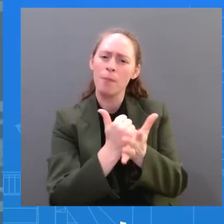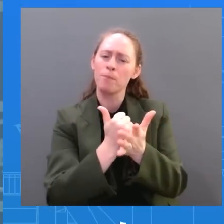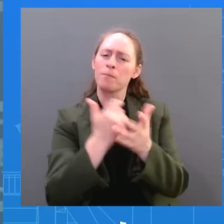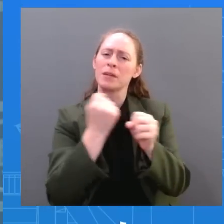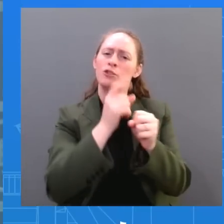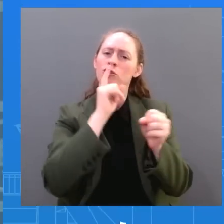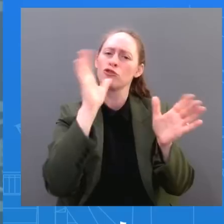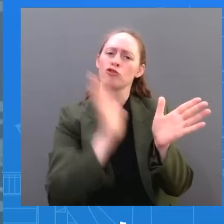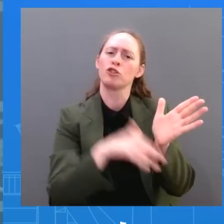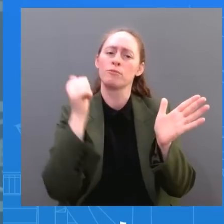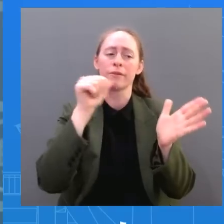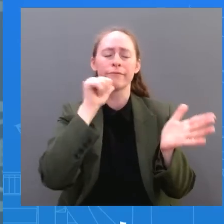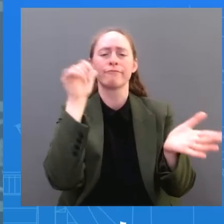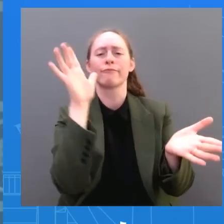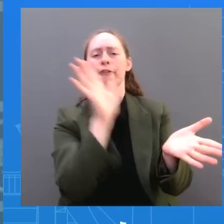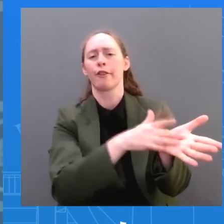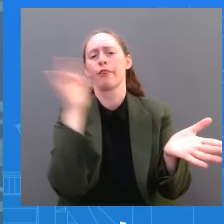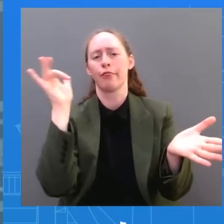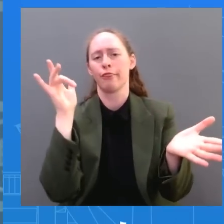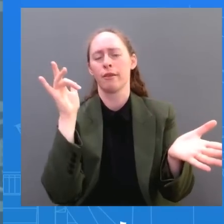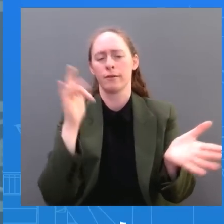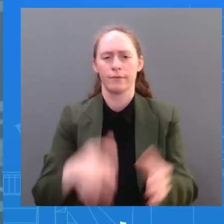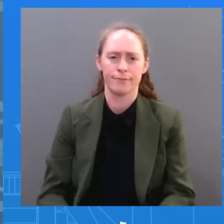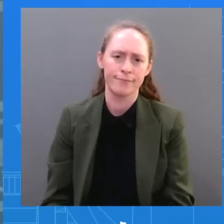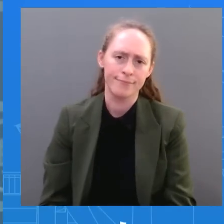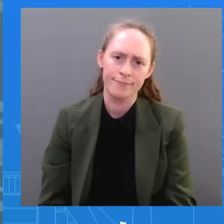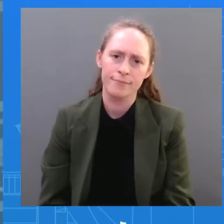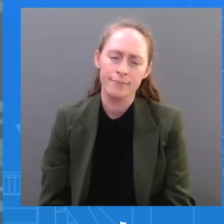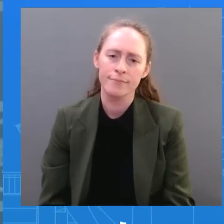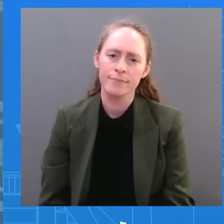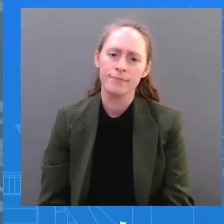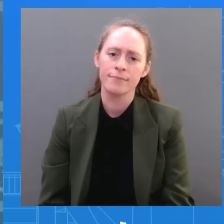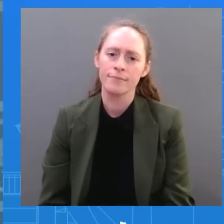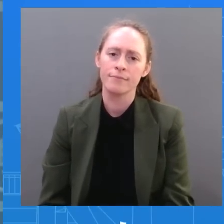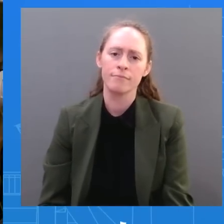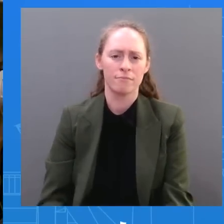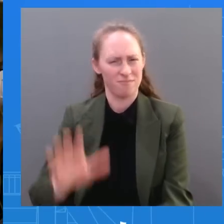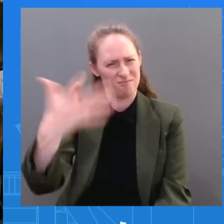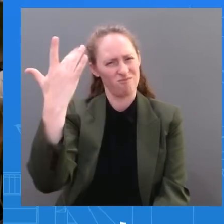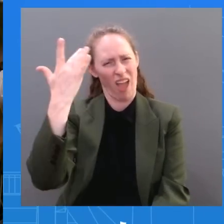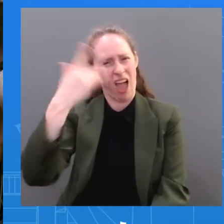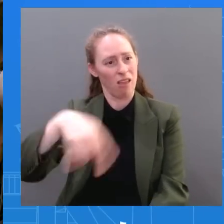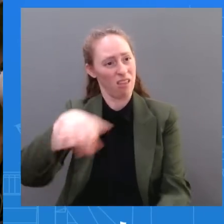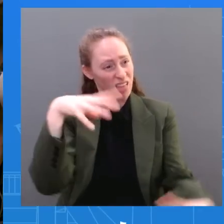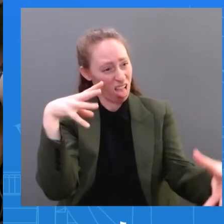should not be the first to pay and the last to benefit. The Press: Jeff Bezos says the President's tweet about this